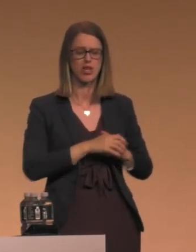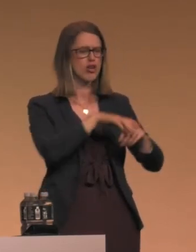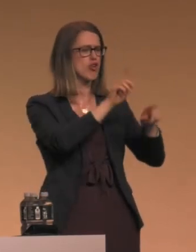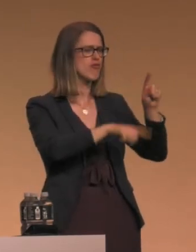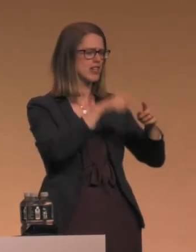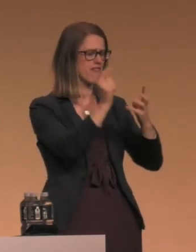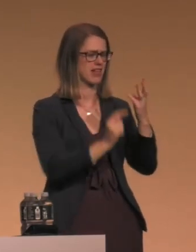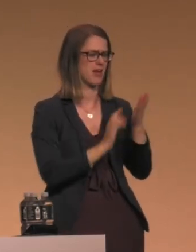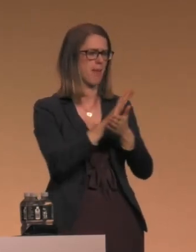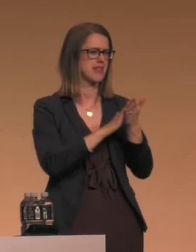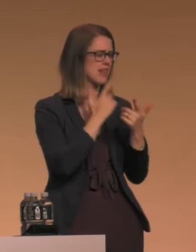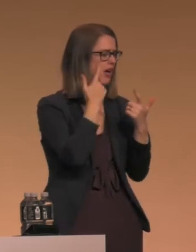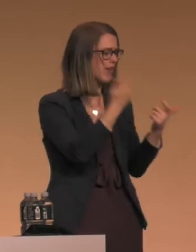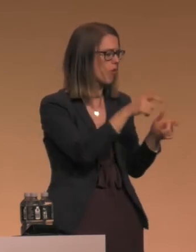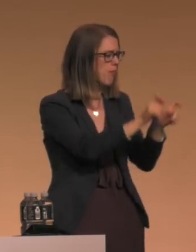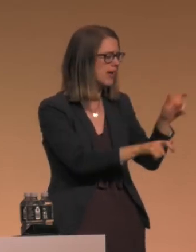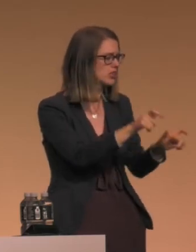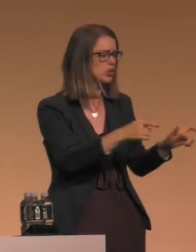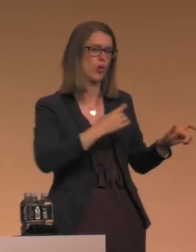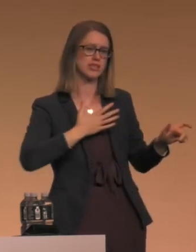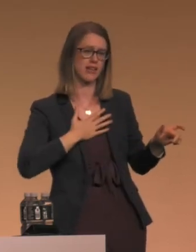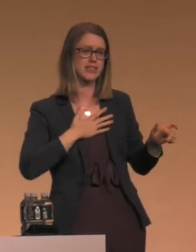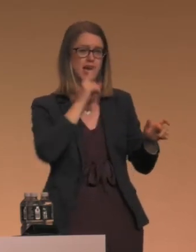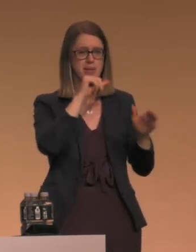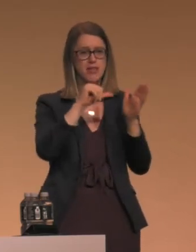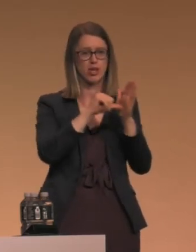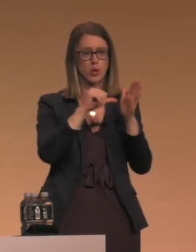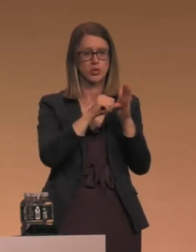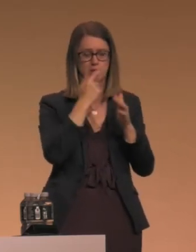make caring for not only our patients but for ourselves particularly difficult--